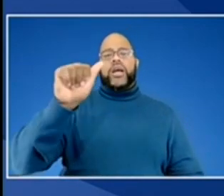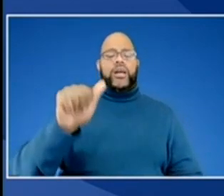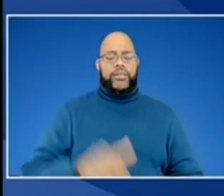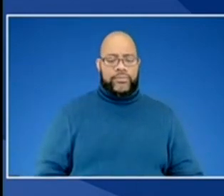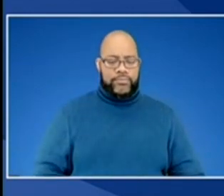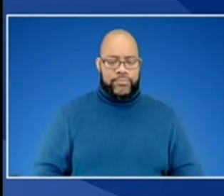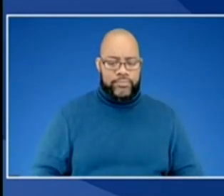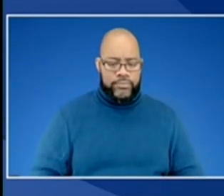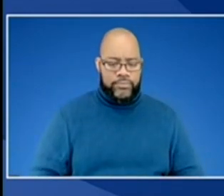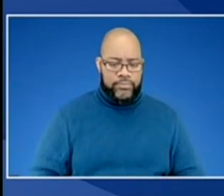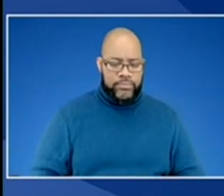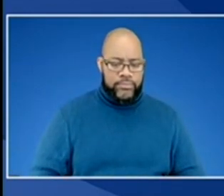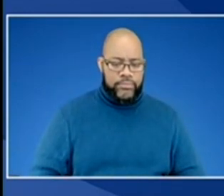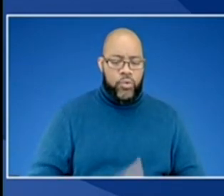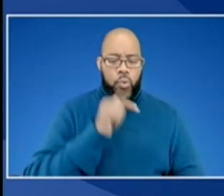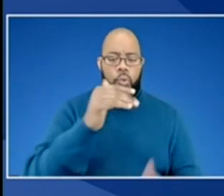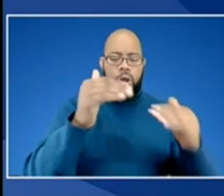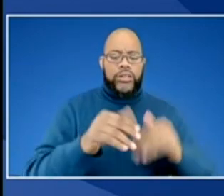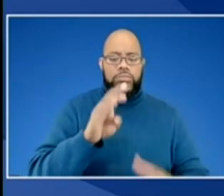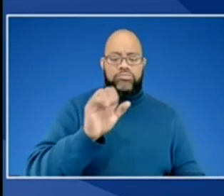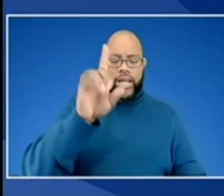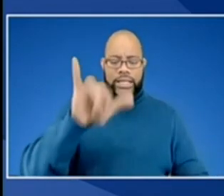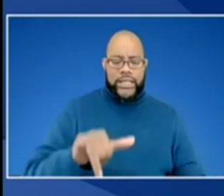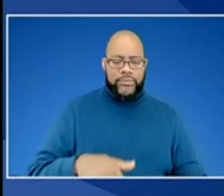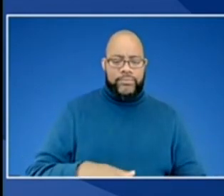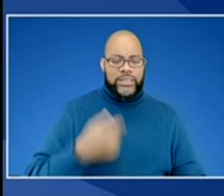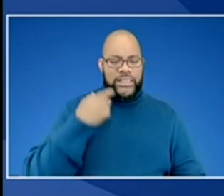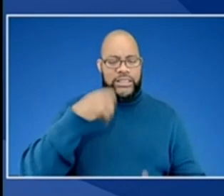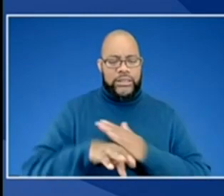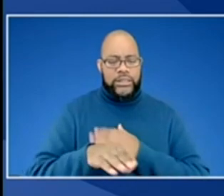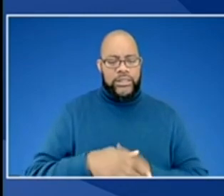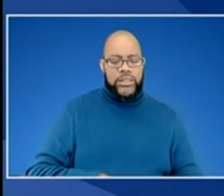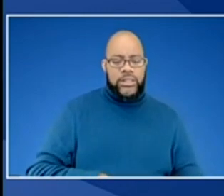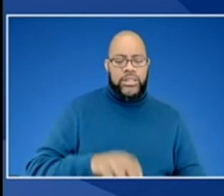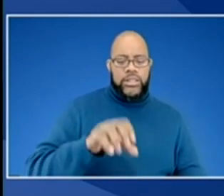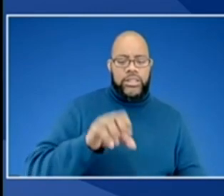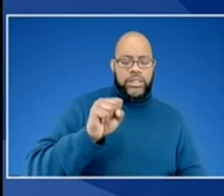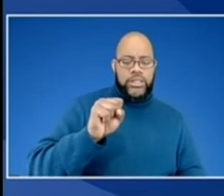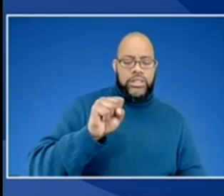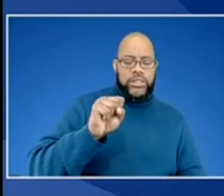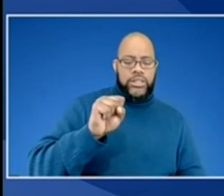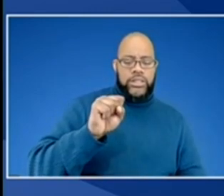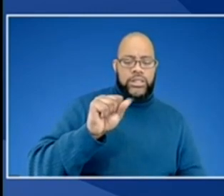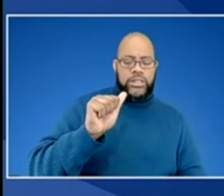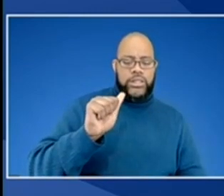Brady, who do we have next? Alright, I just admitted Satra Taylor, who's here representing herself.